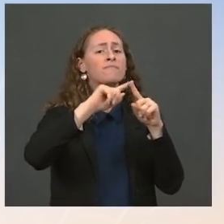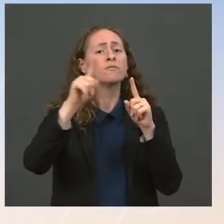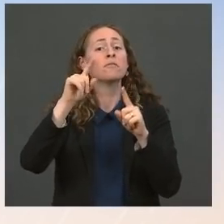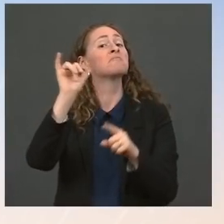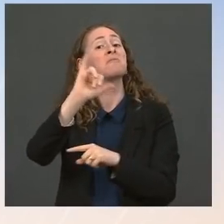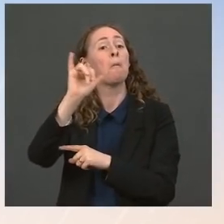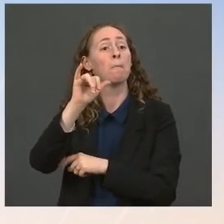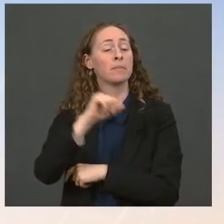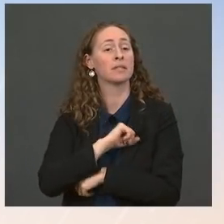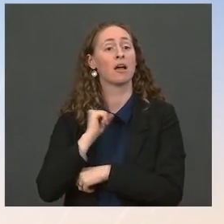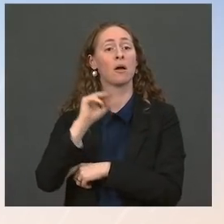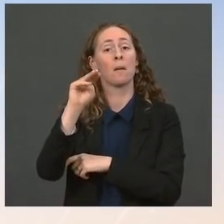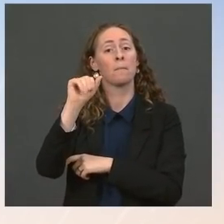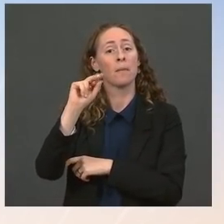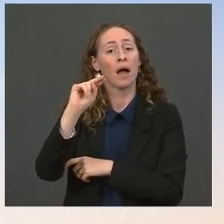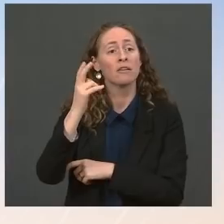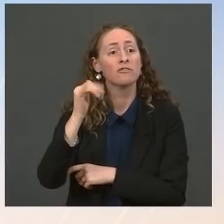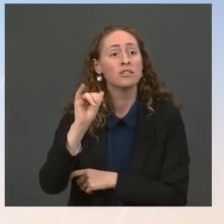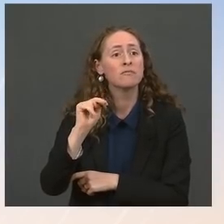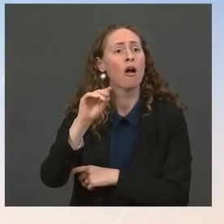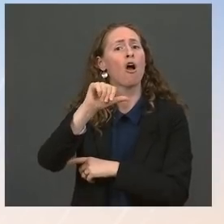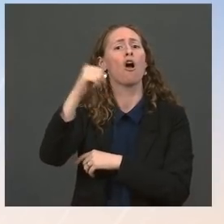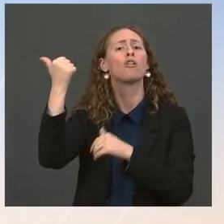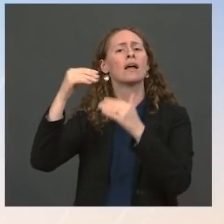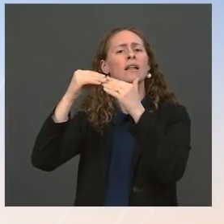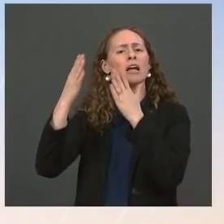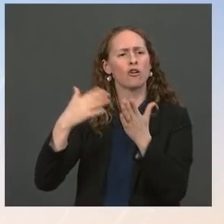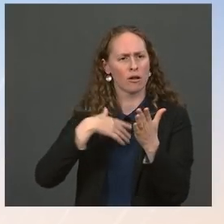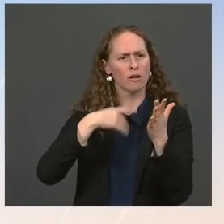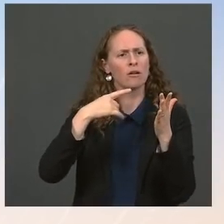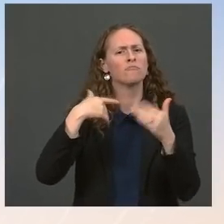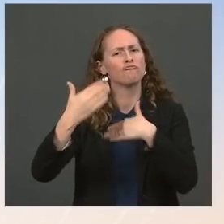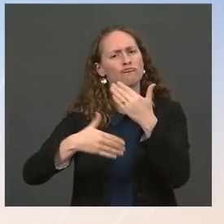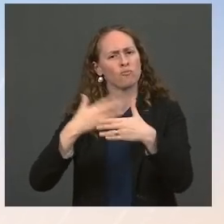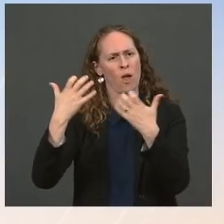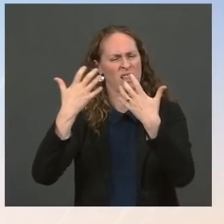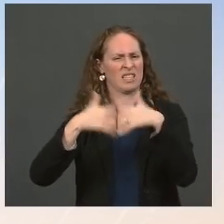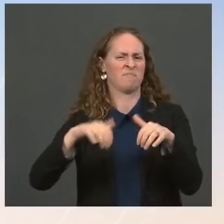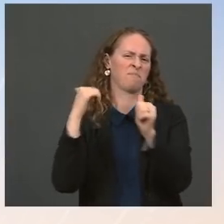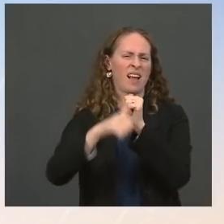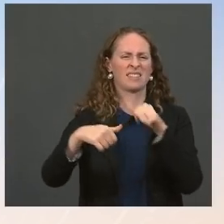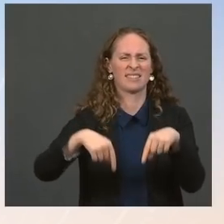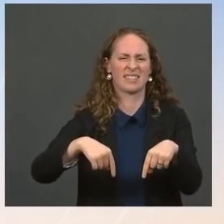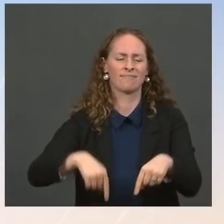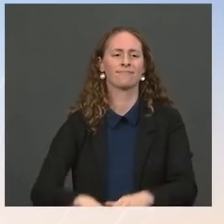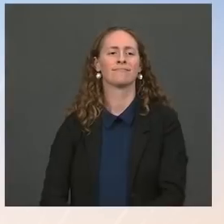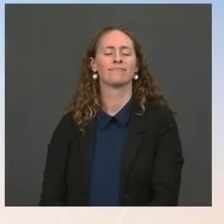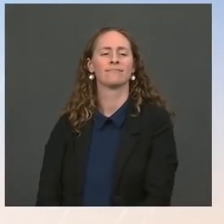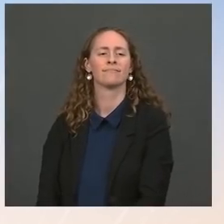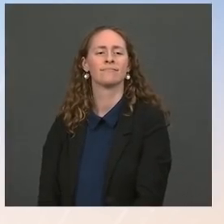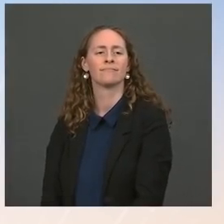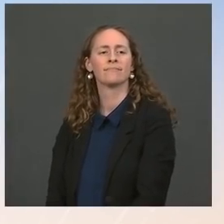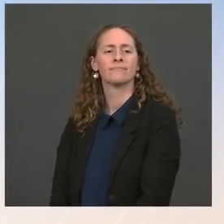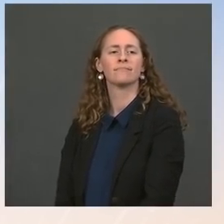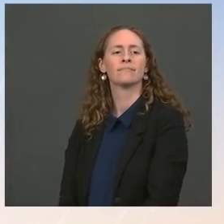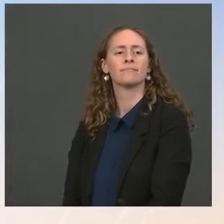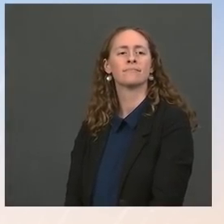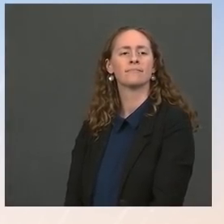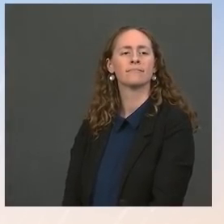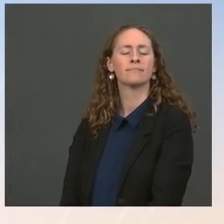to move this legislation forward. Go ahead. The Press: Thank you. Reuters is reporting that the administration is in touch with oil and gas producers